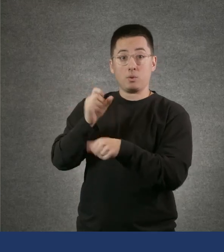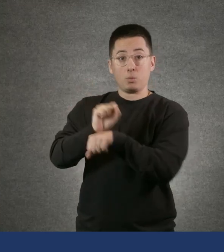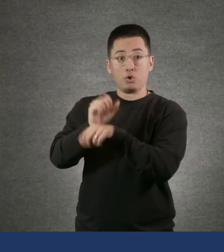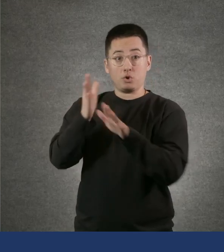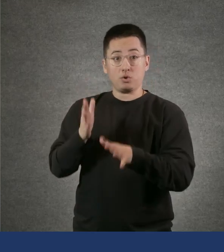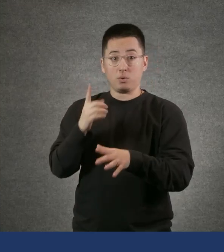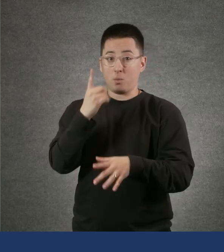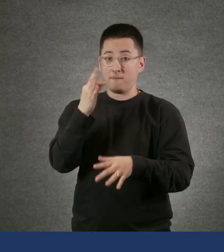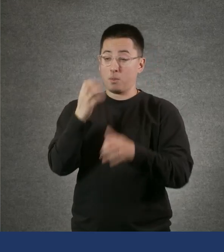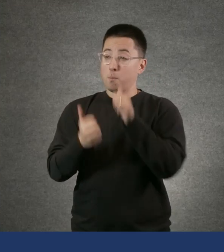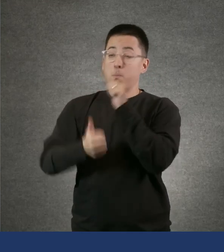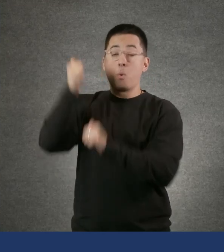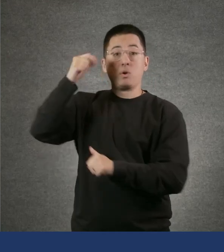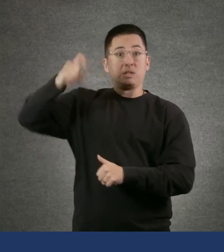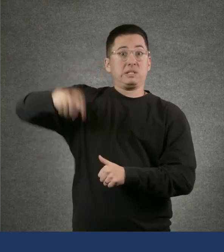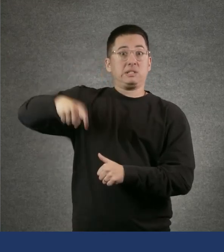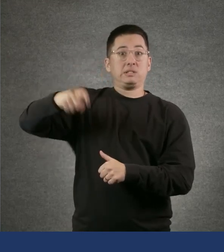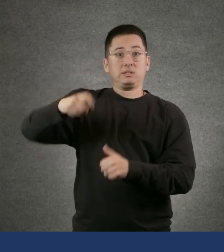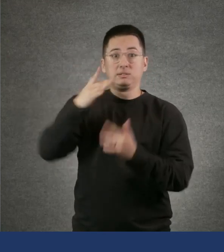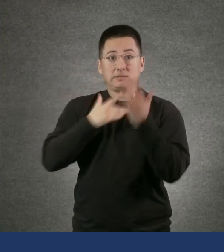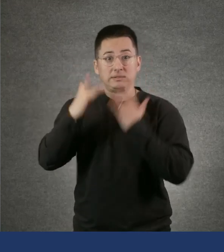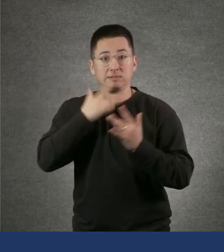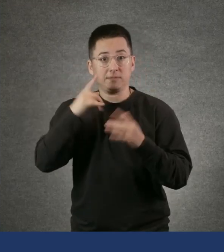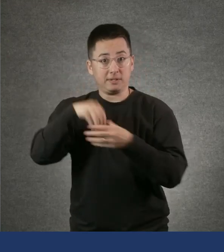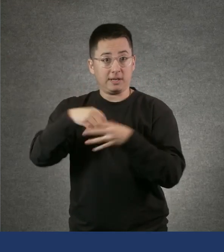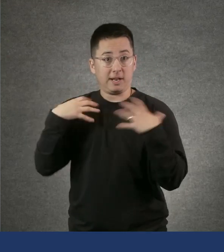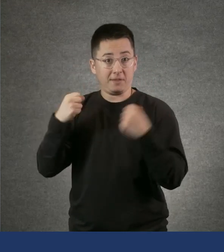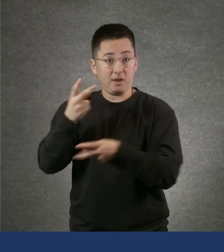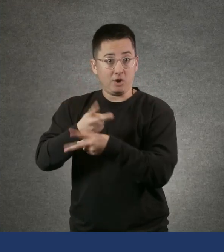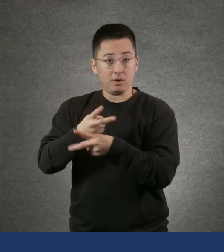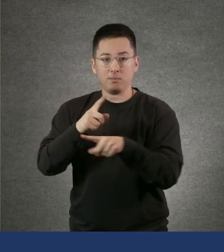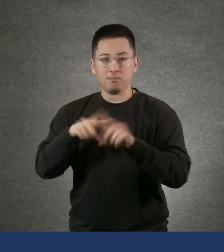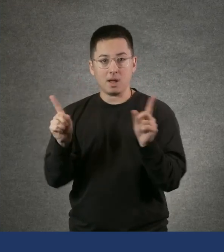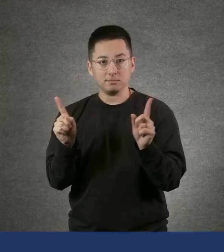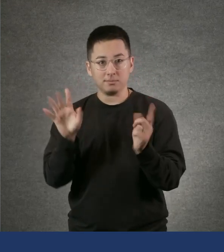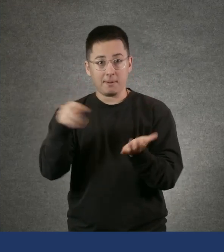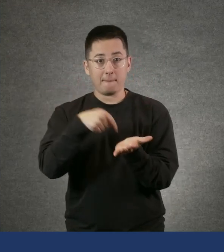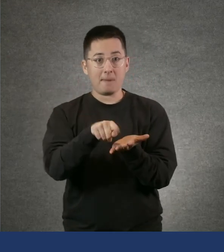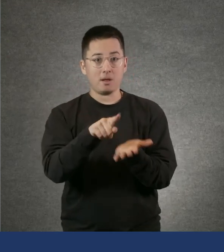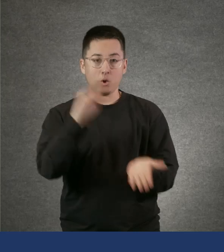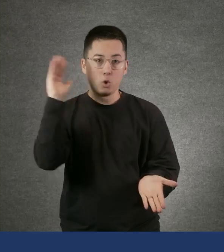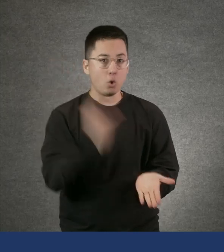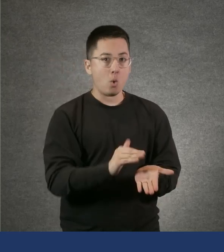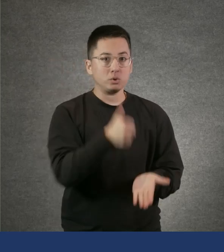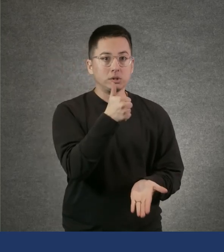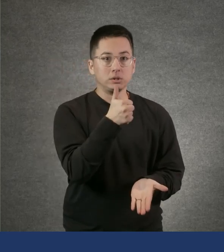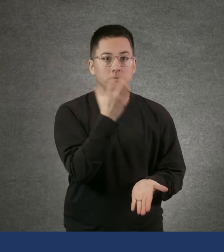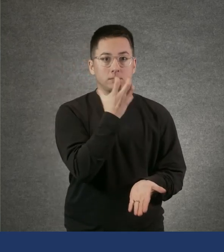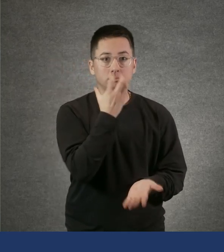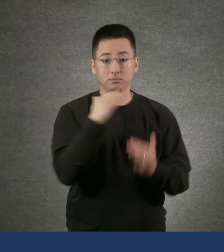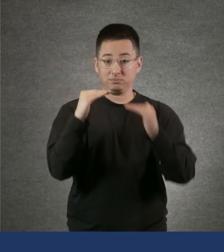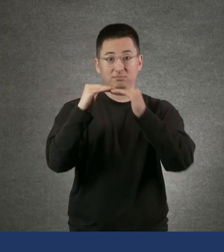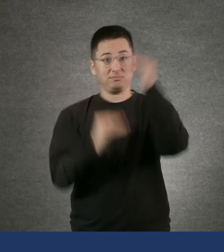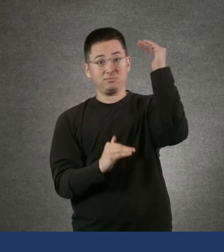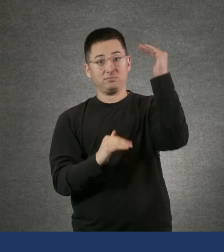The inequity of that reality affecting his ability to work. In 2024, Damon addressed the Commissioner